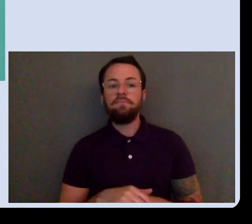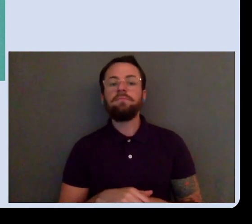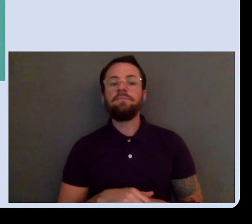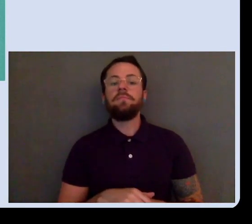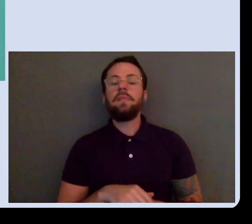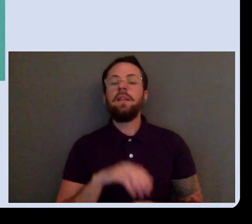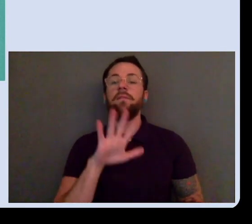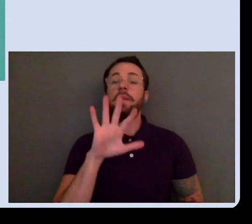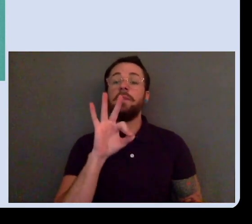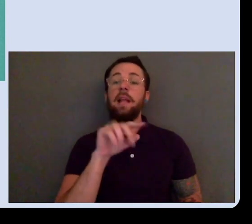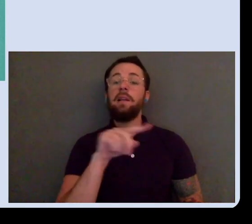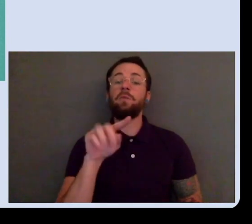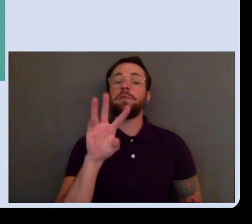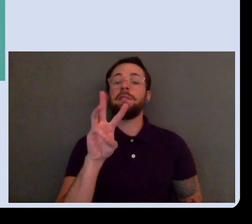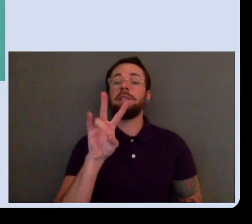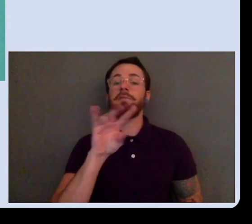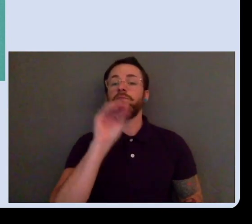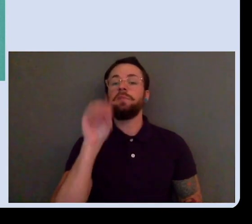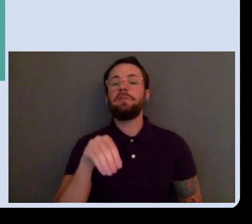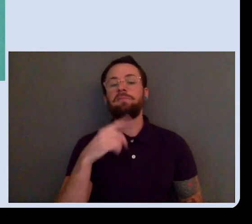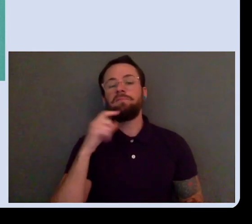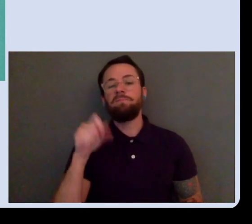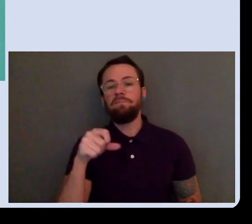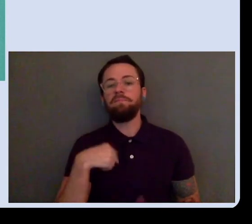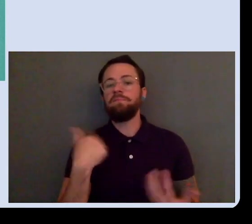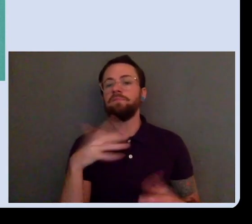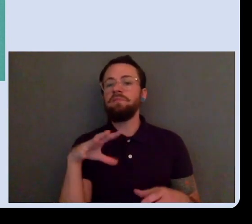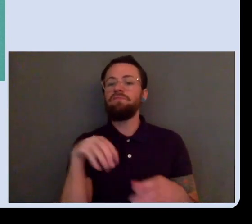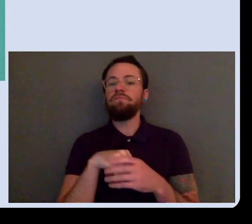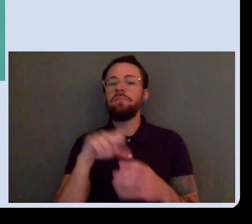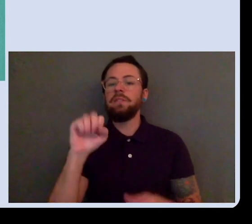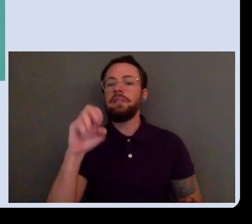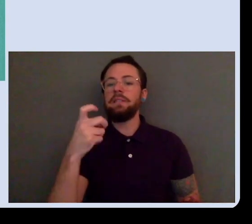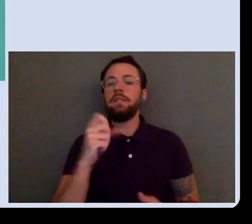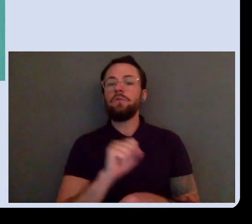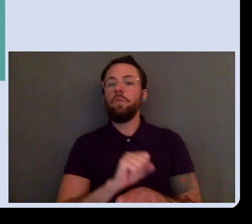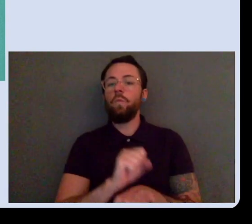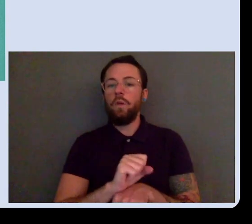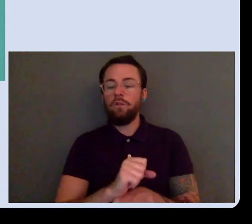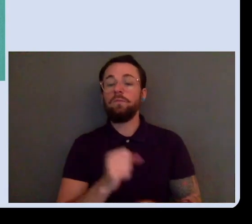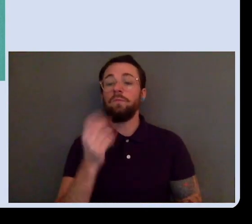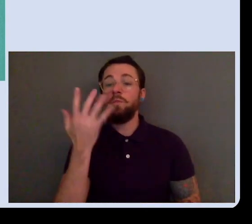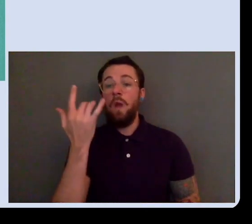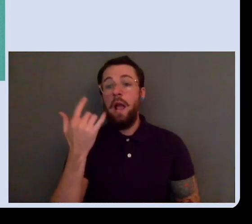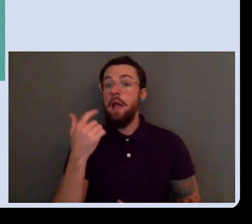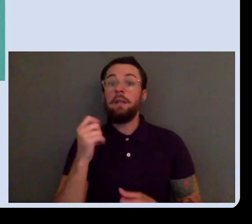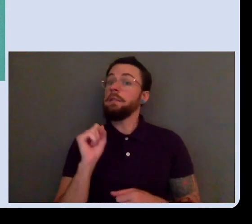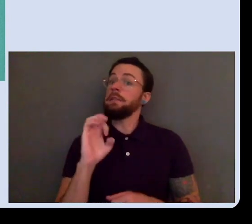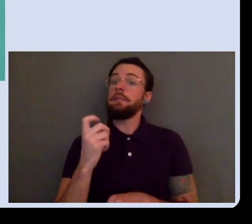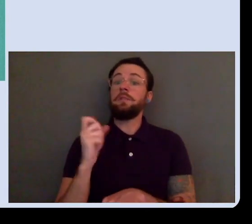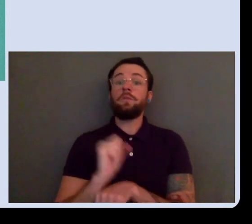When we look at urban environments, we see that 59 to 67 percent of transgender youth